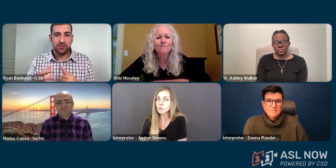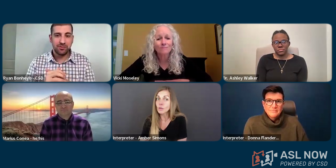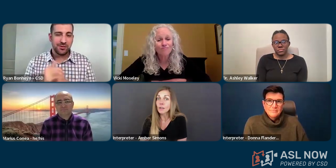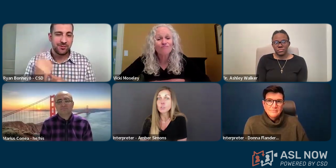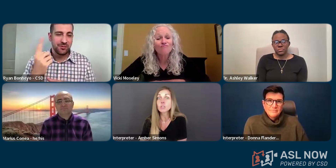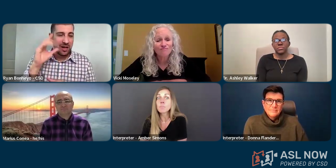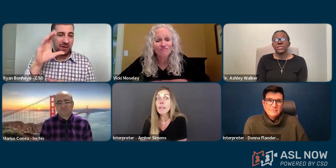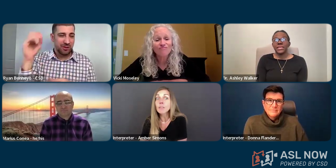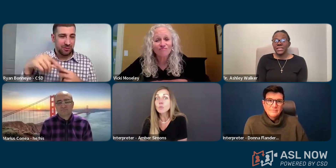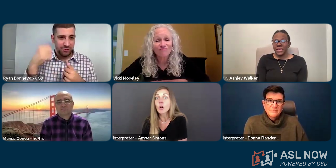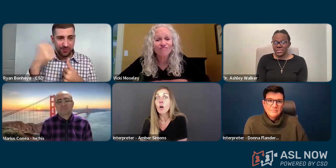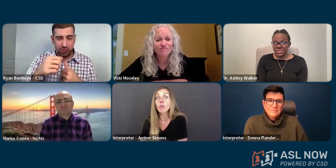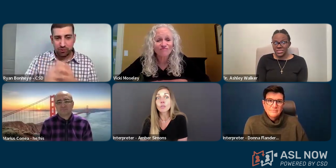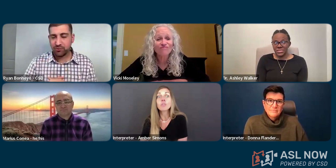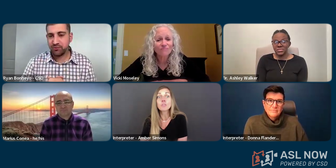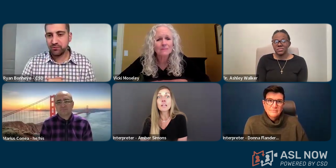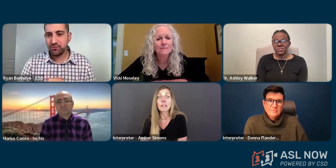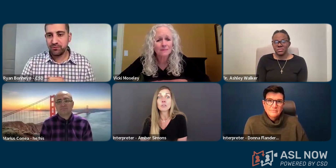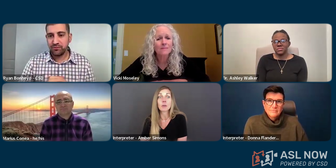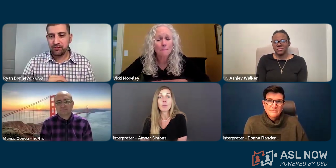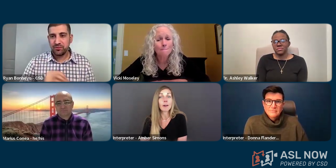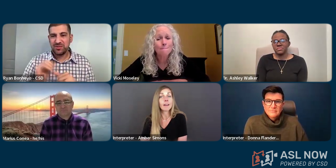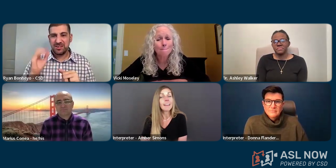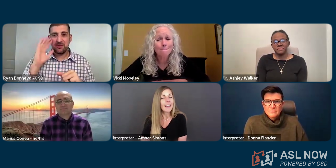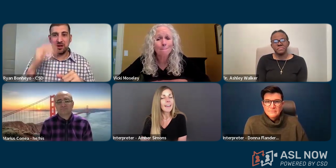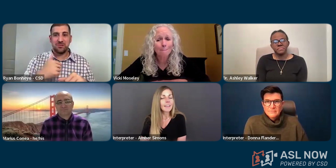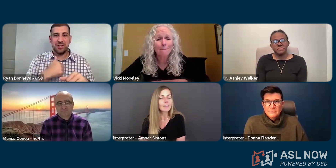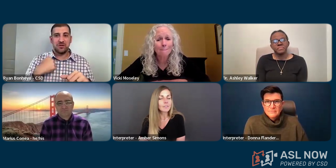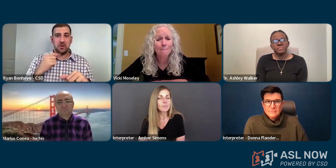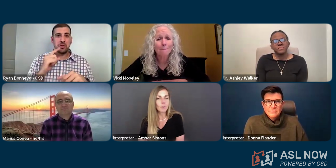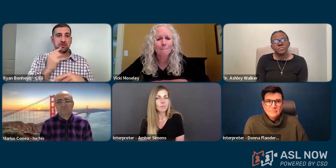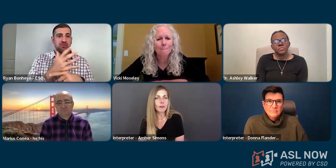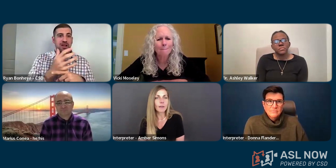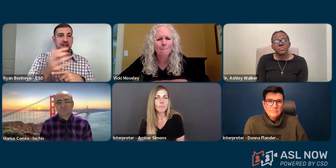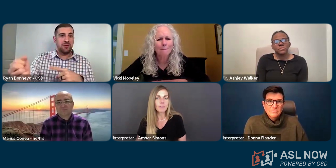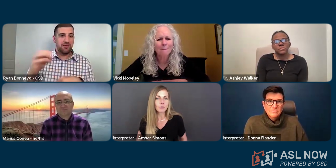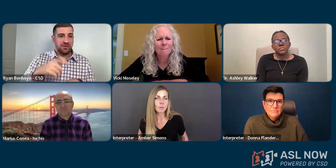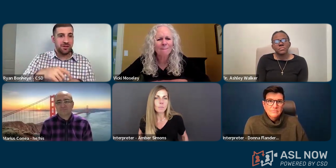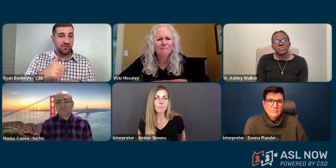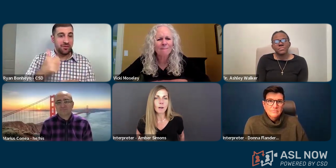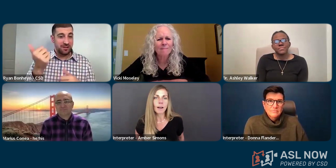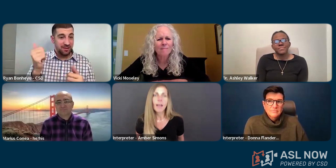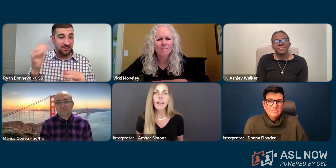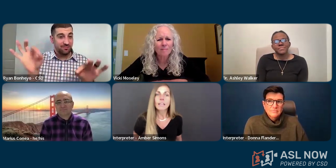to actually make those calls using an interpreter. I think that's important for companies to remember.